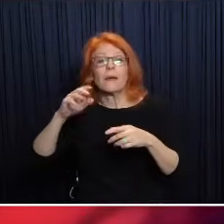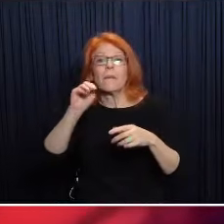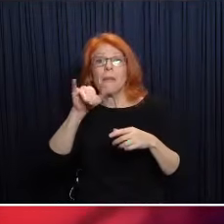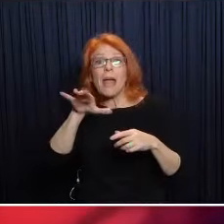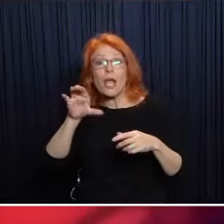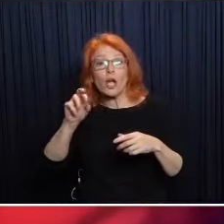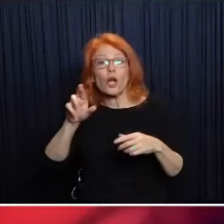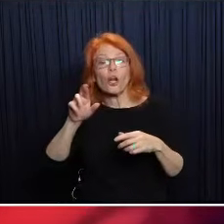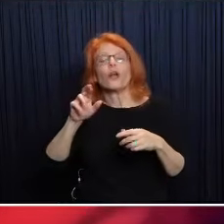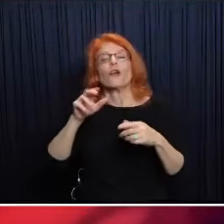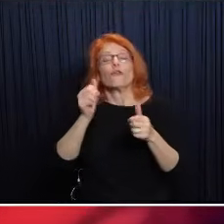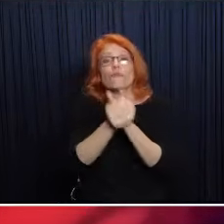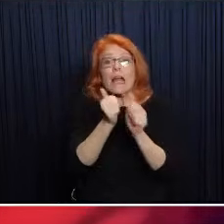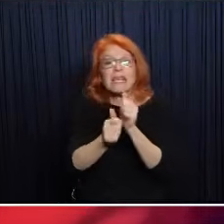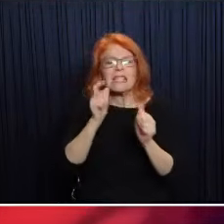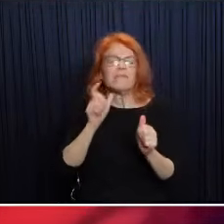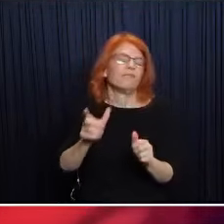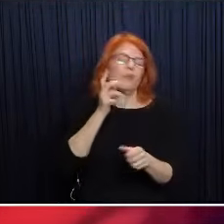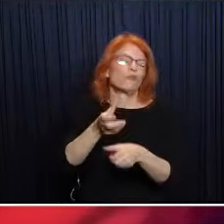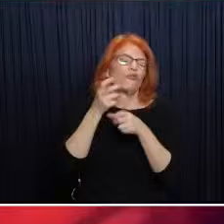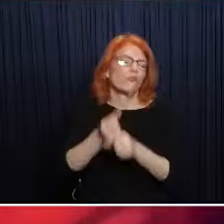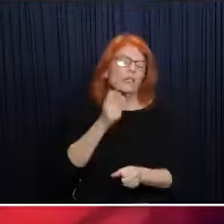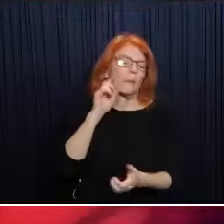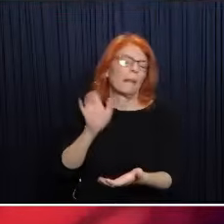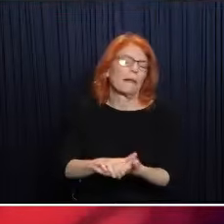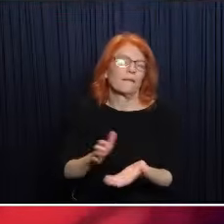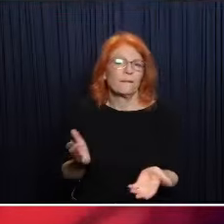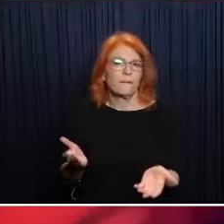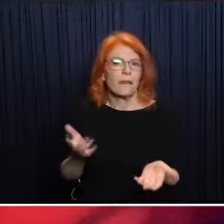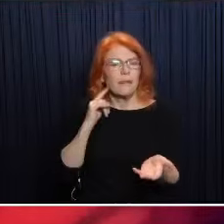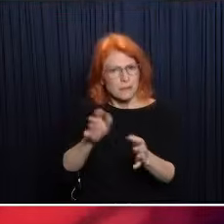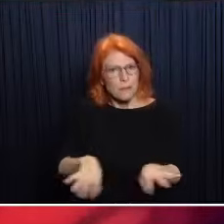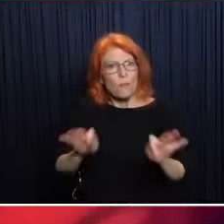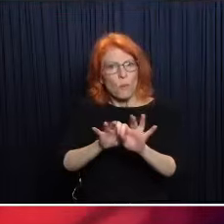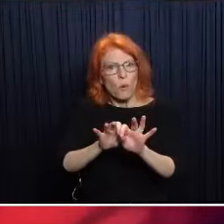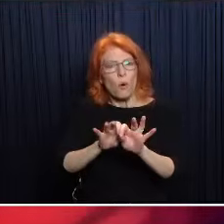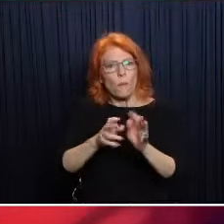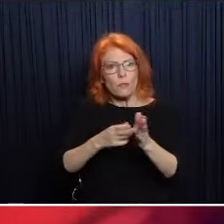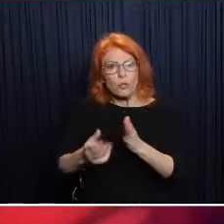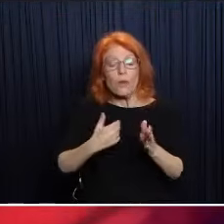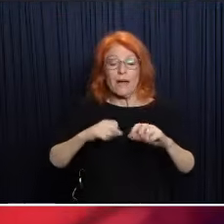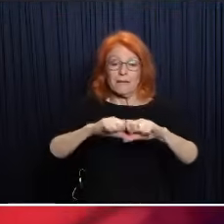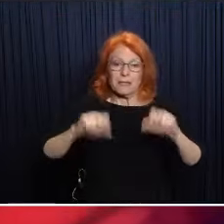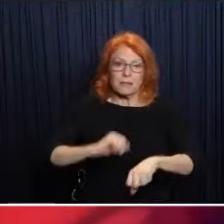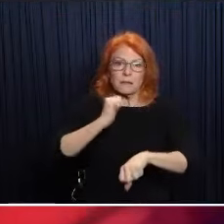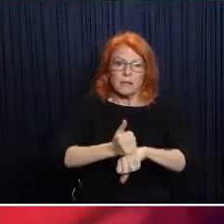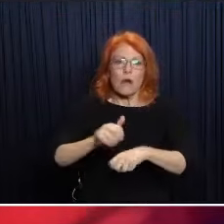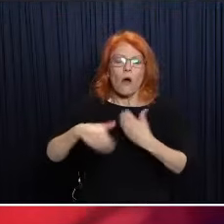LIKE WHAT HAPPENED IN CALIFORNIA AND IN L.A. IN THE MAYOR'S RACE AND SAY I DON'T TRUST IT.